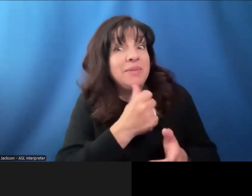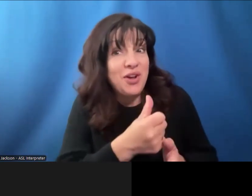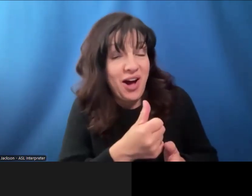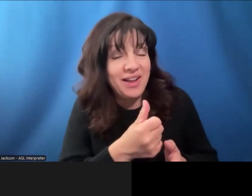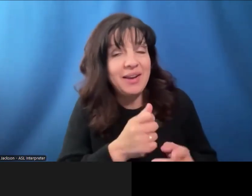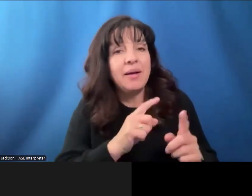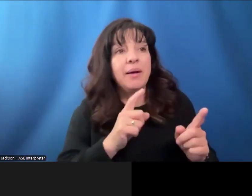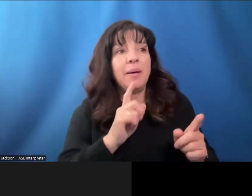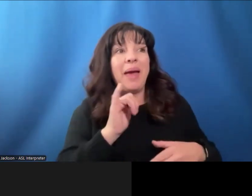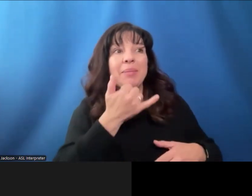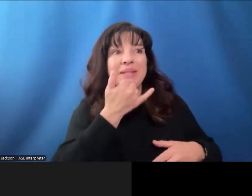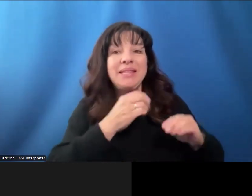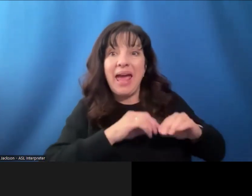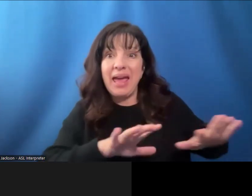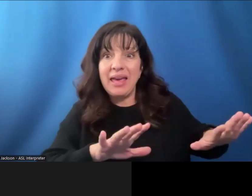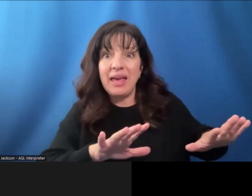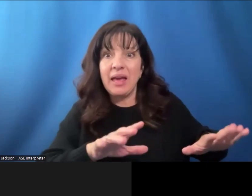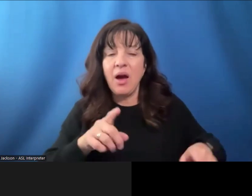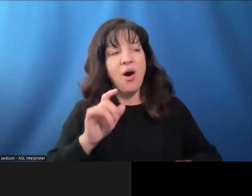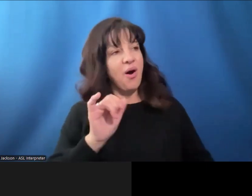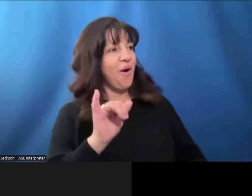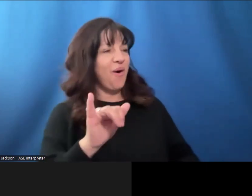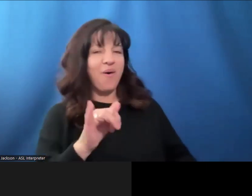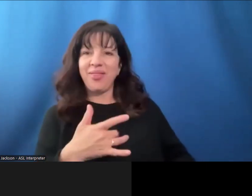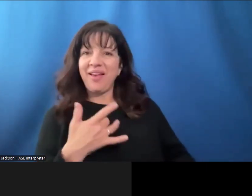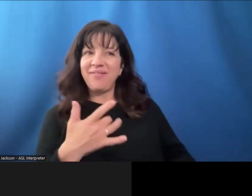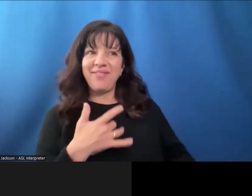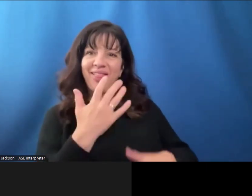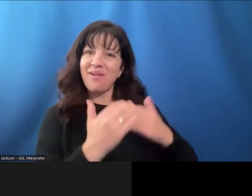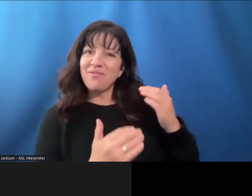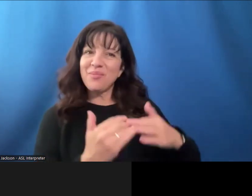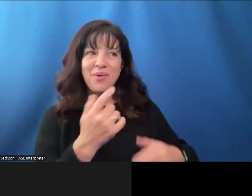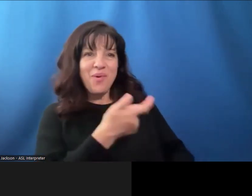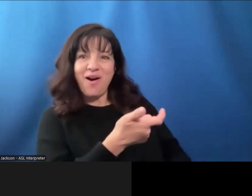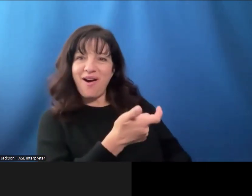so that they're already, like, comfortable with that.